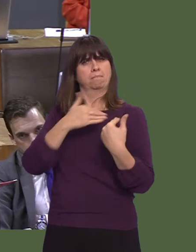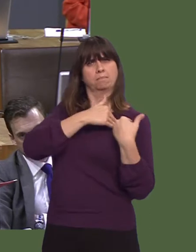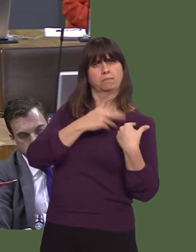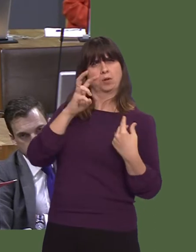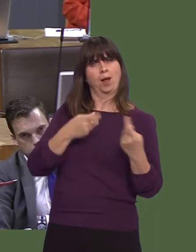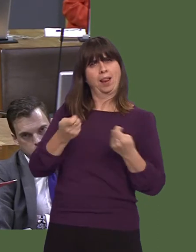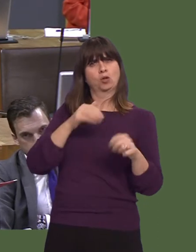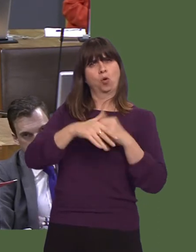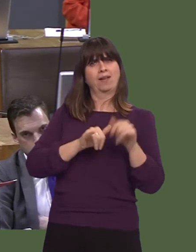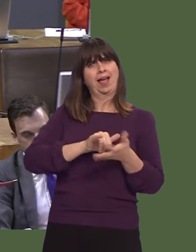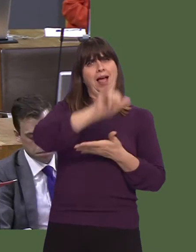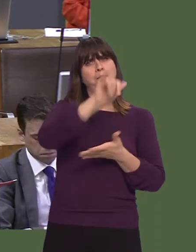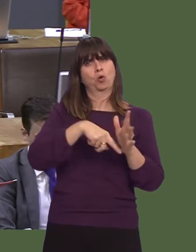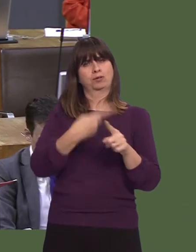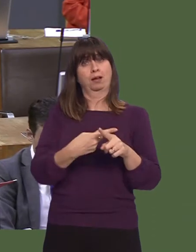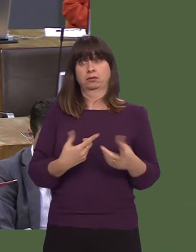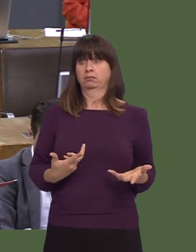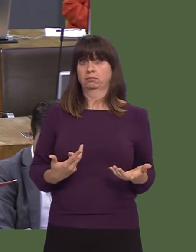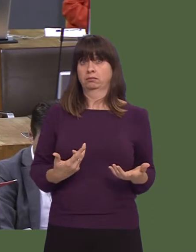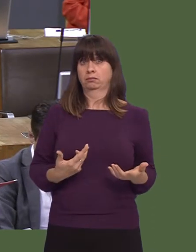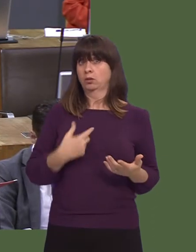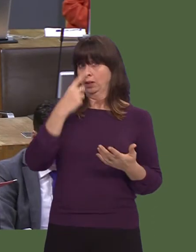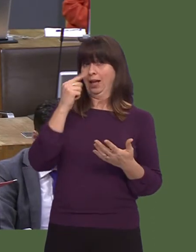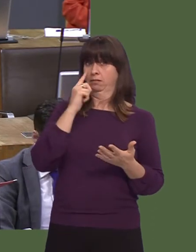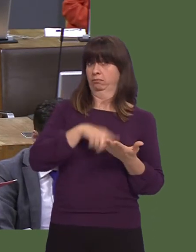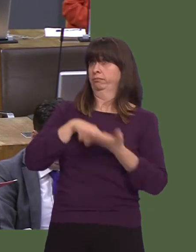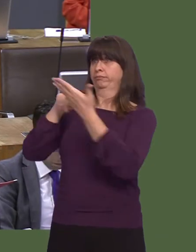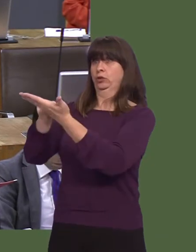those elsewhere in the UK. We've presented evidence to the UK Government that makes it